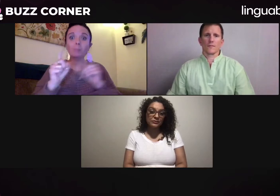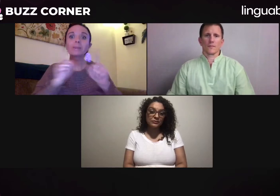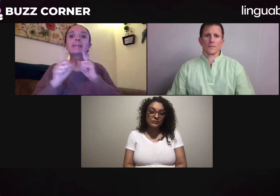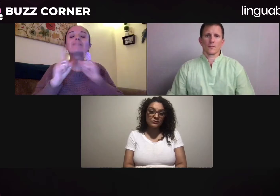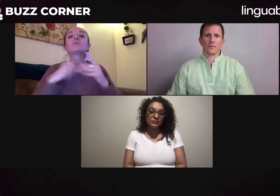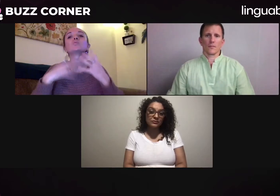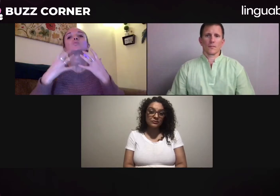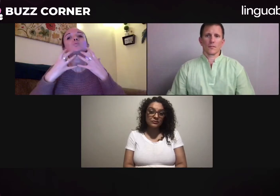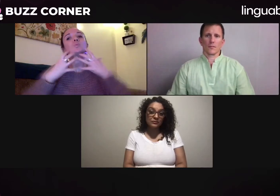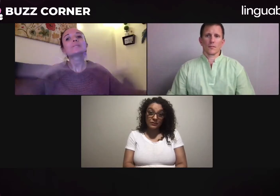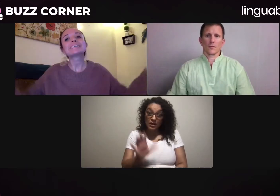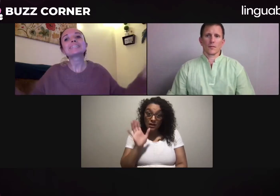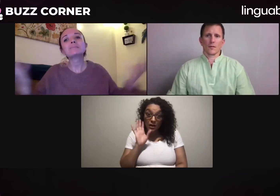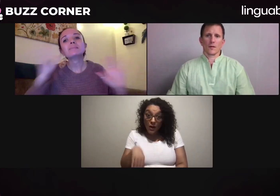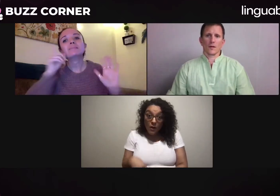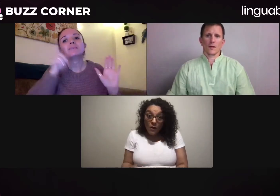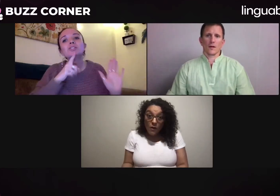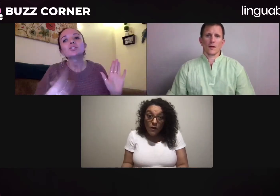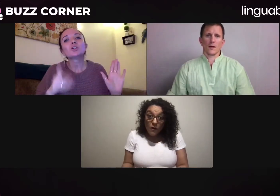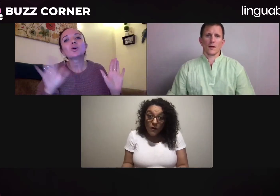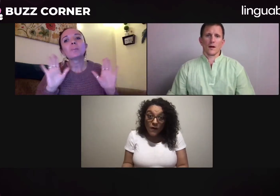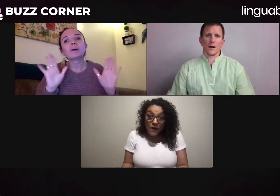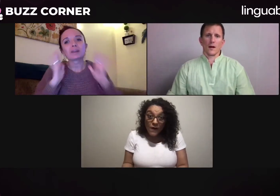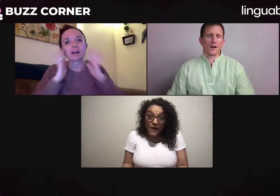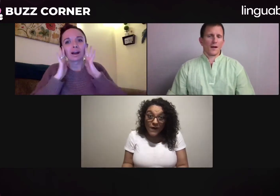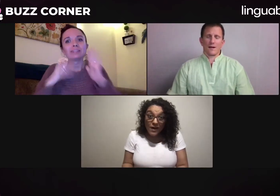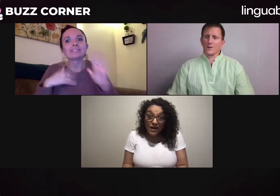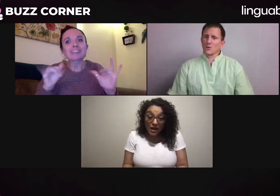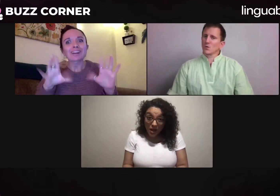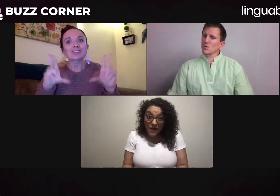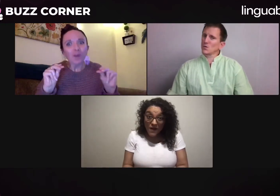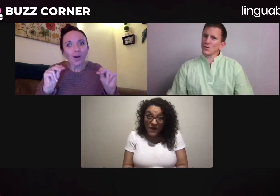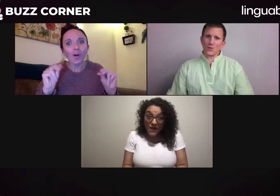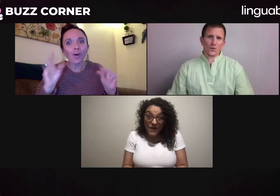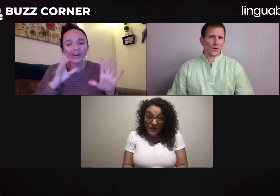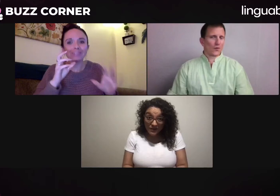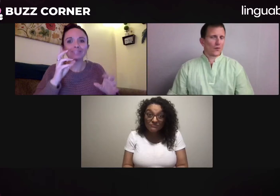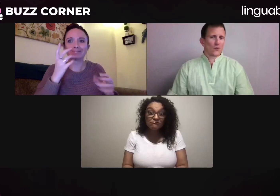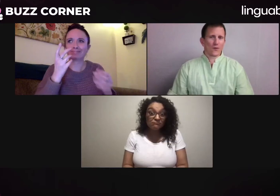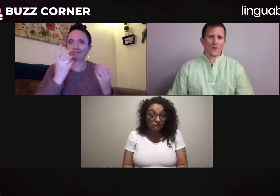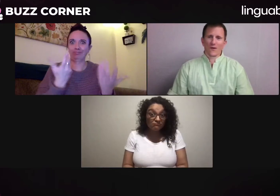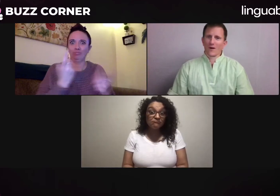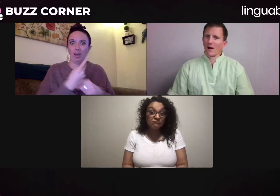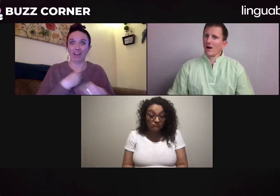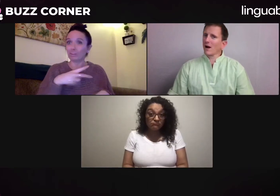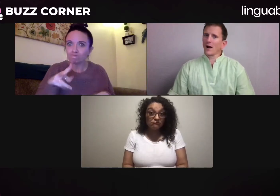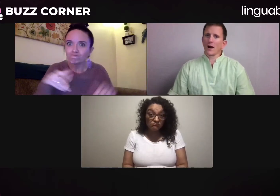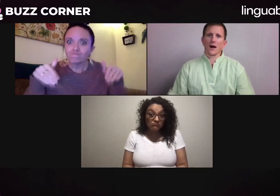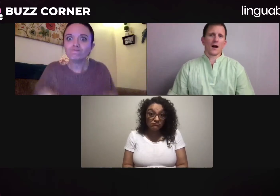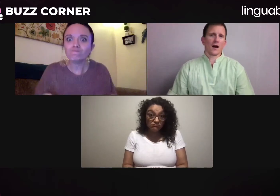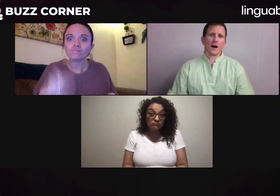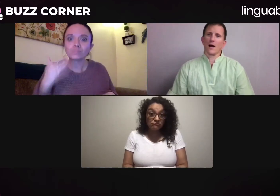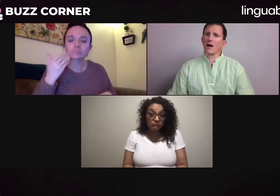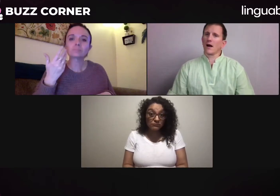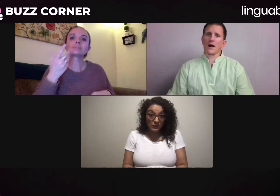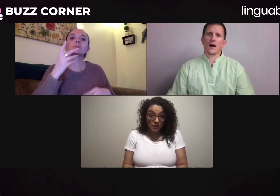and some who refuse to and some that I just want to scream at them, say no, you should not be accepting